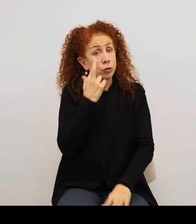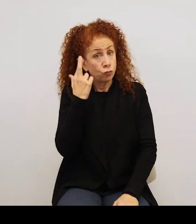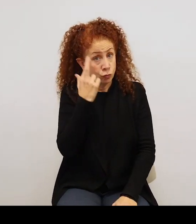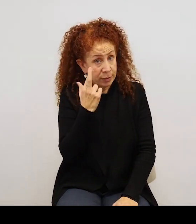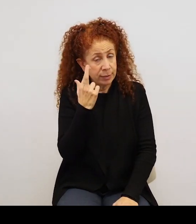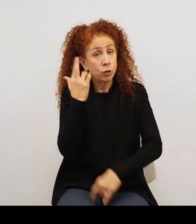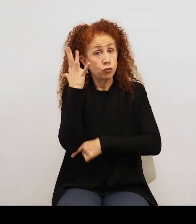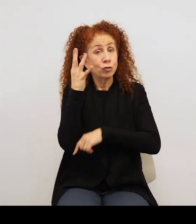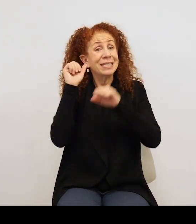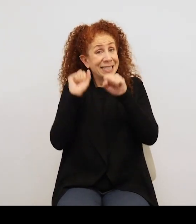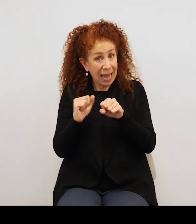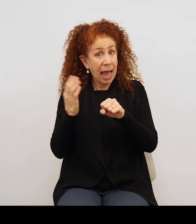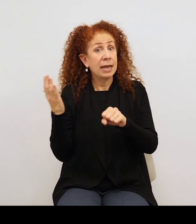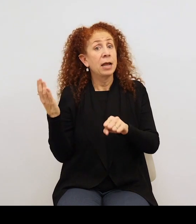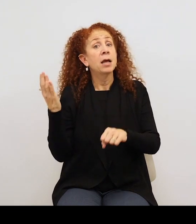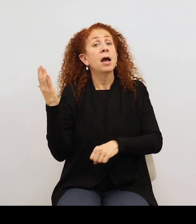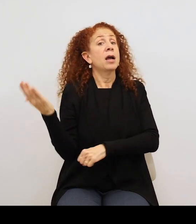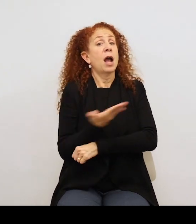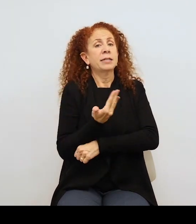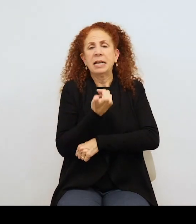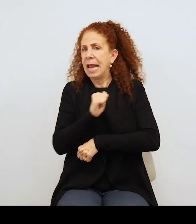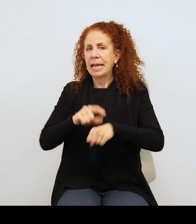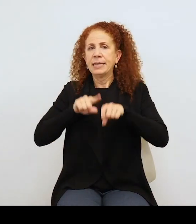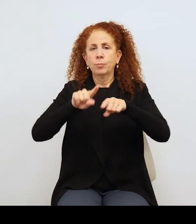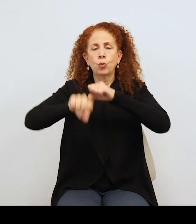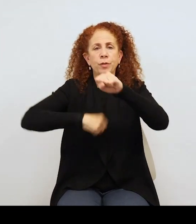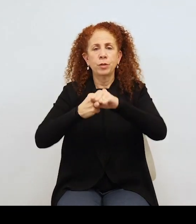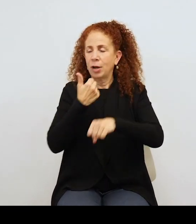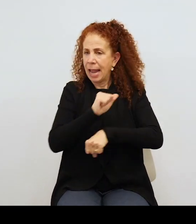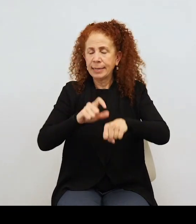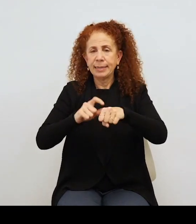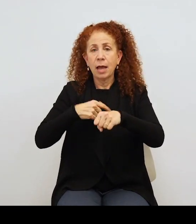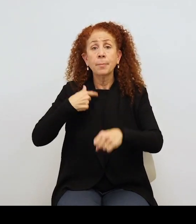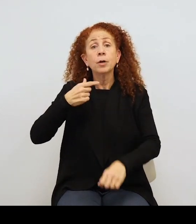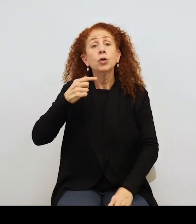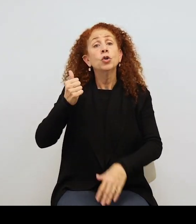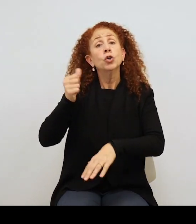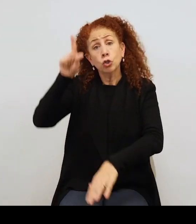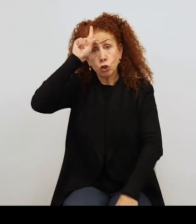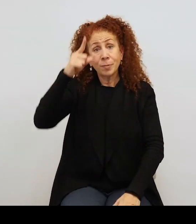trees can be cut down any time of year, even though in Germany we have a law you cannot cut down trees